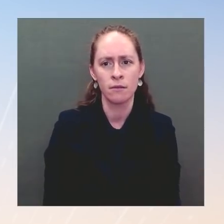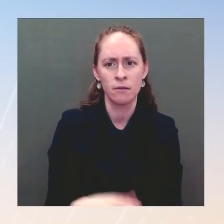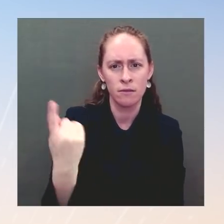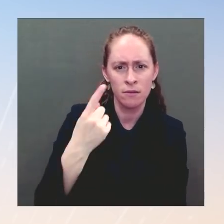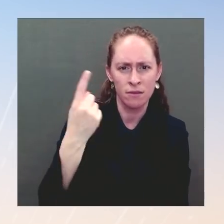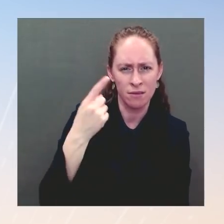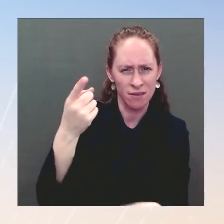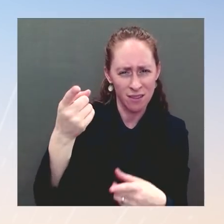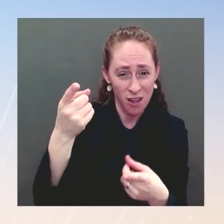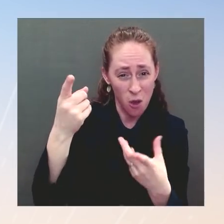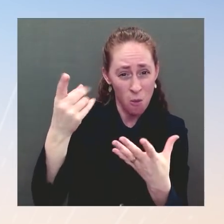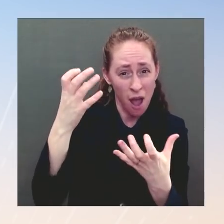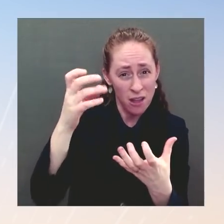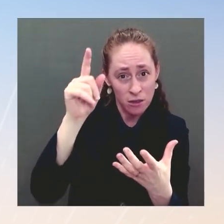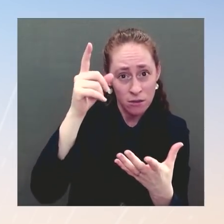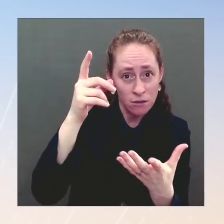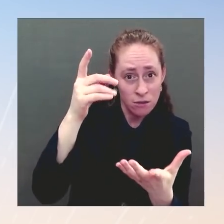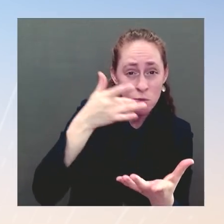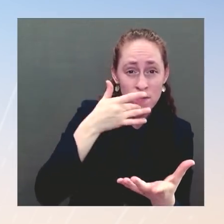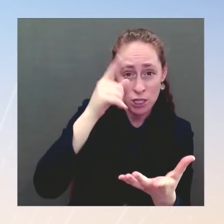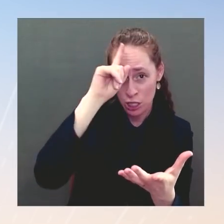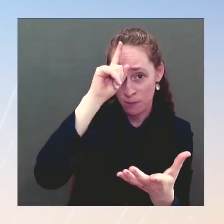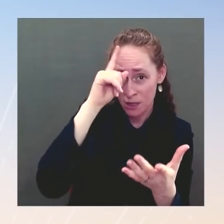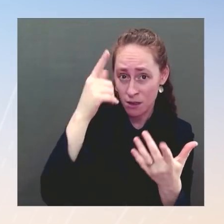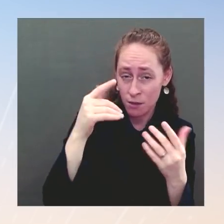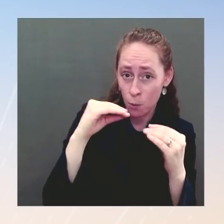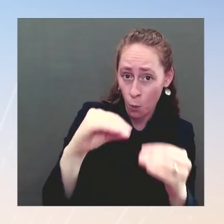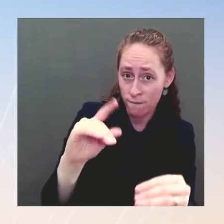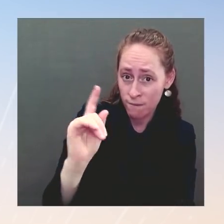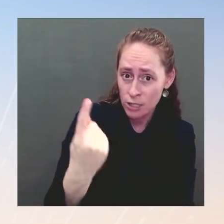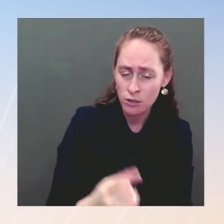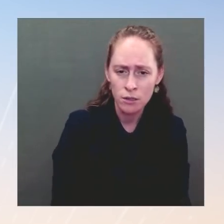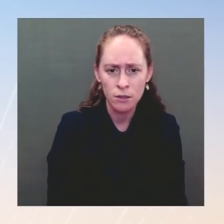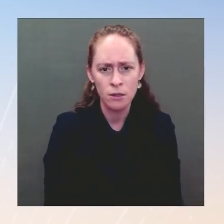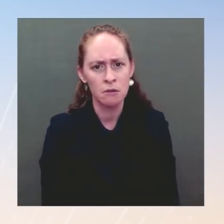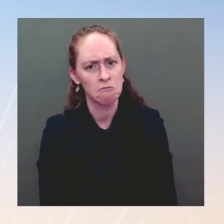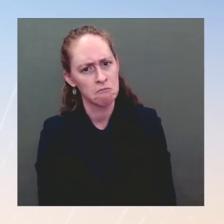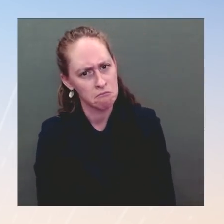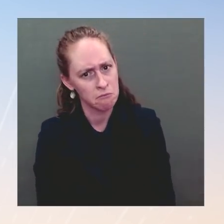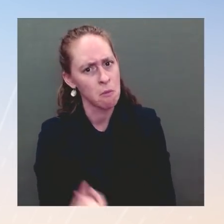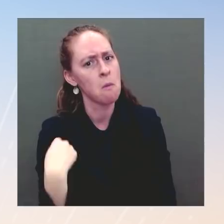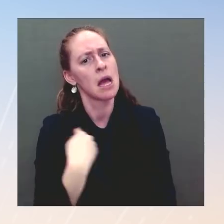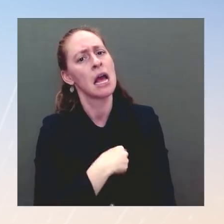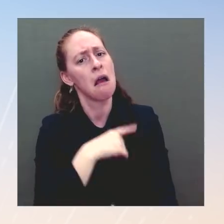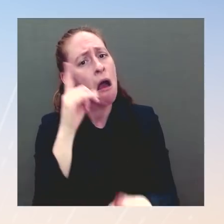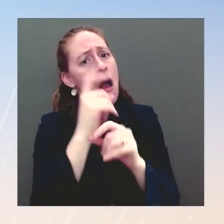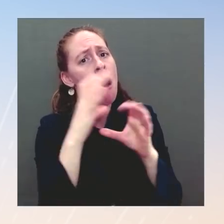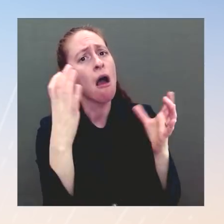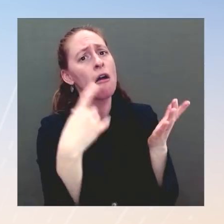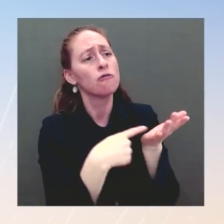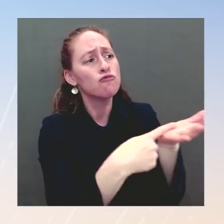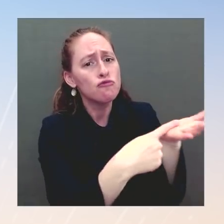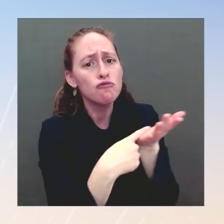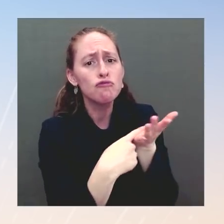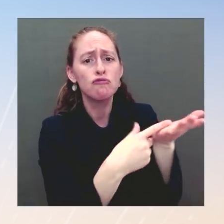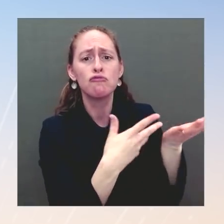a diplomatic approach would be the most effective pro- -- approach, and we have succeeded in our efforts. And we didn't think the alternative approach was the right one.